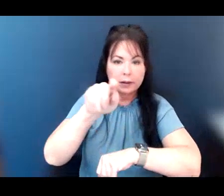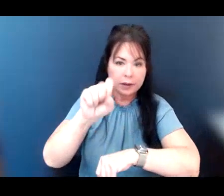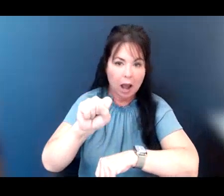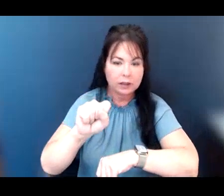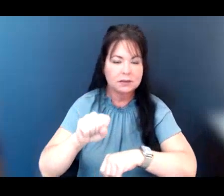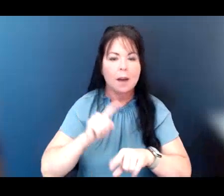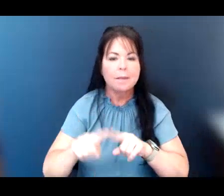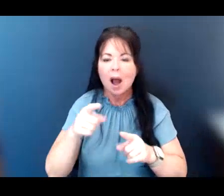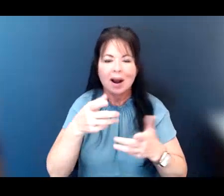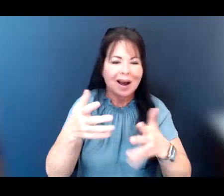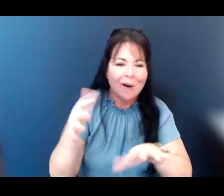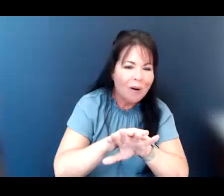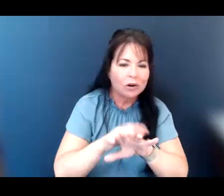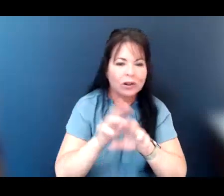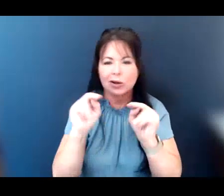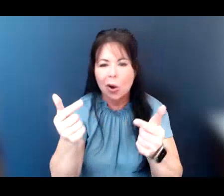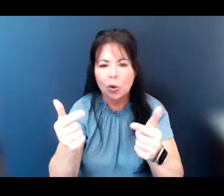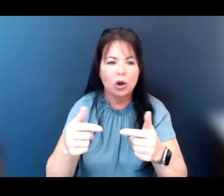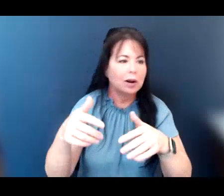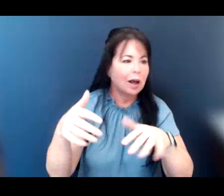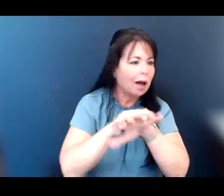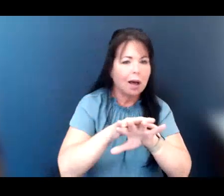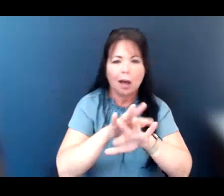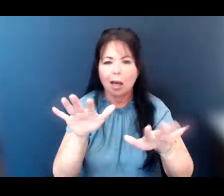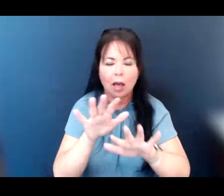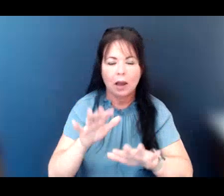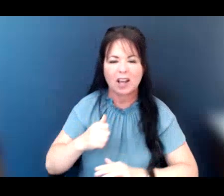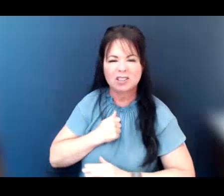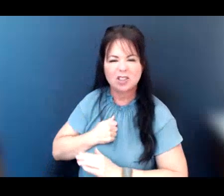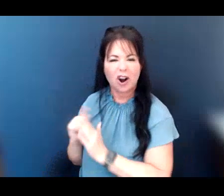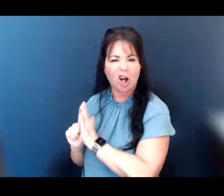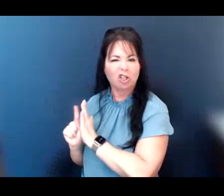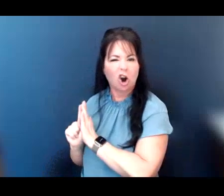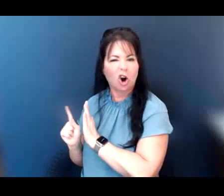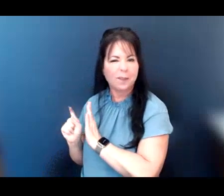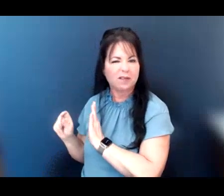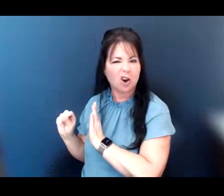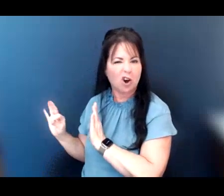I think-- oops, sorry. I've got an alarm going off here. We have a lot--